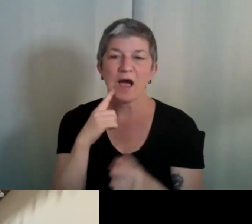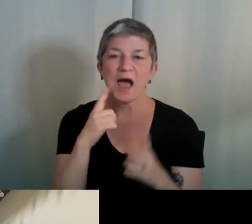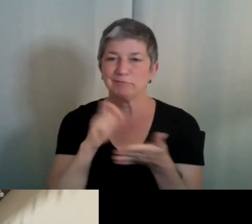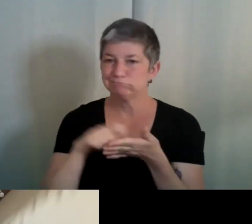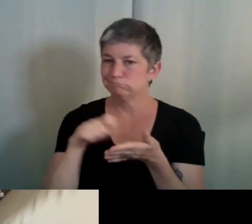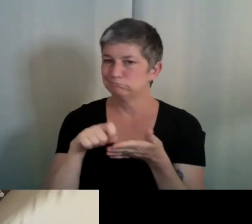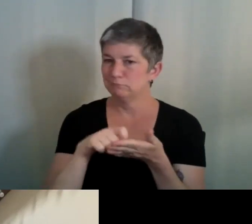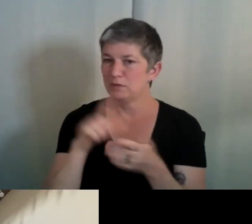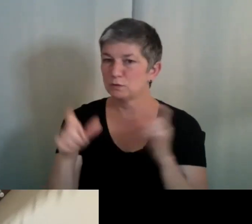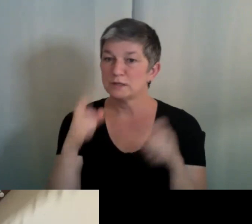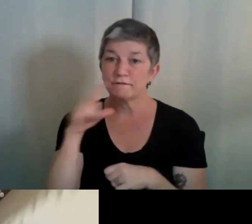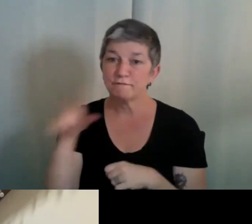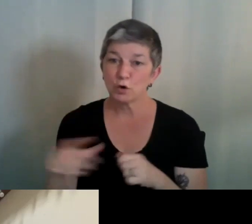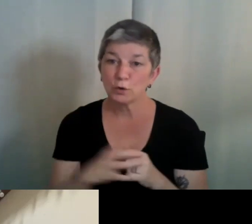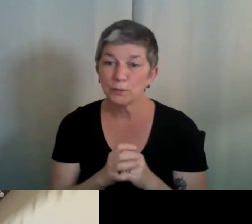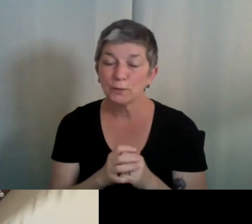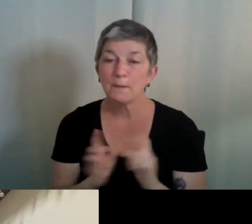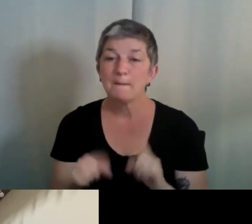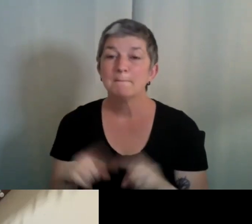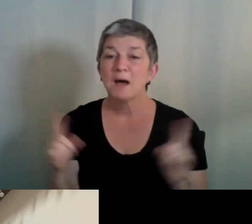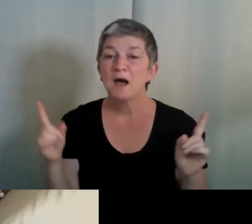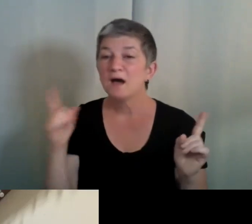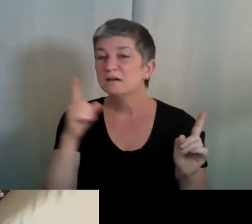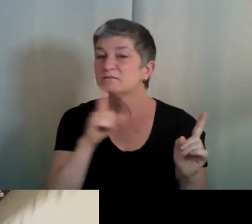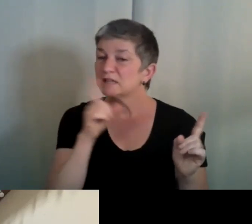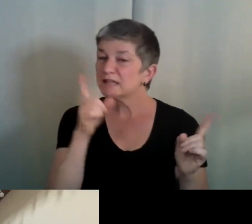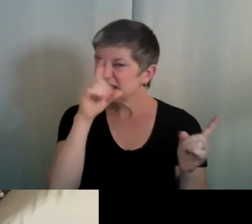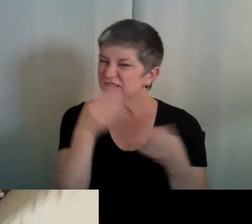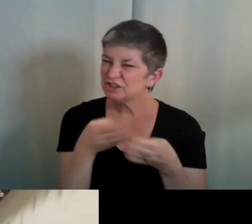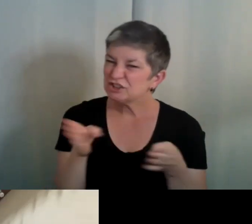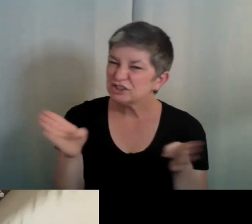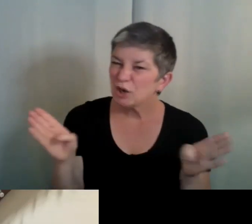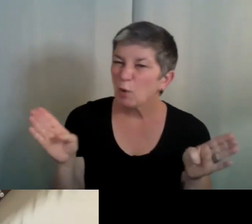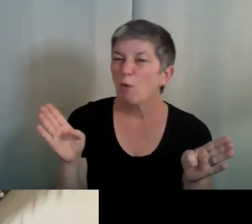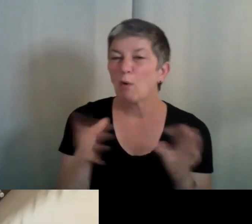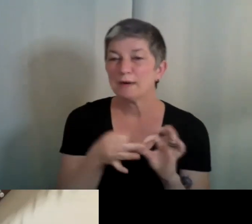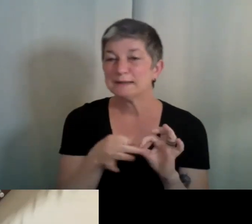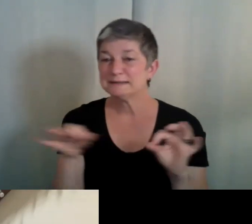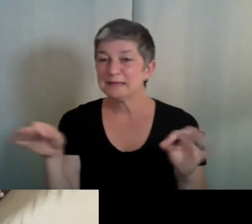for you. But a general question or statement at the IEP meeting